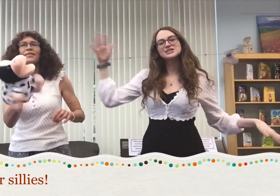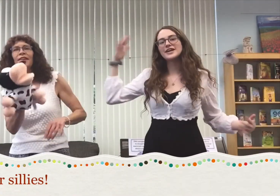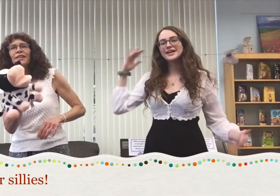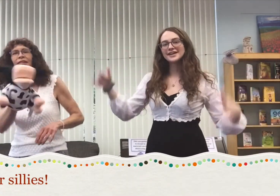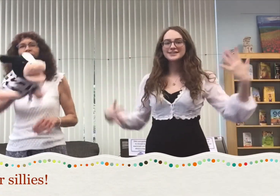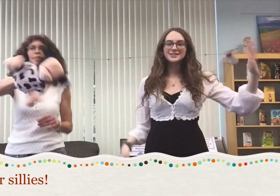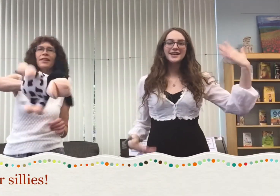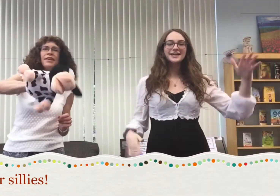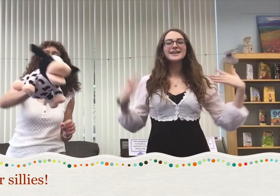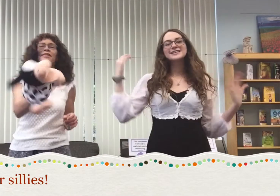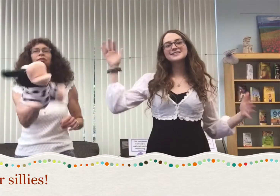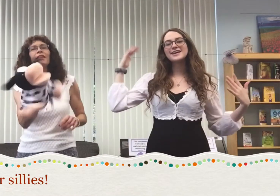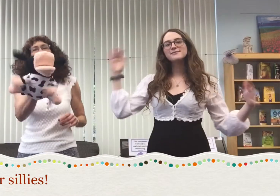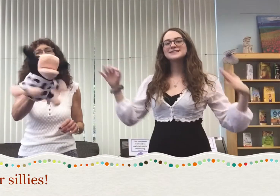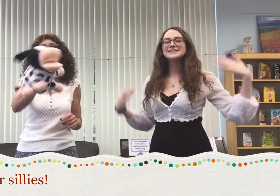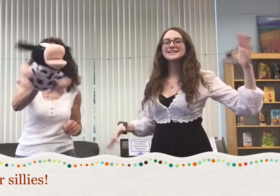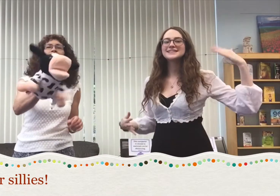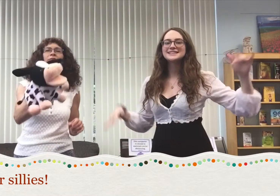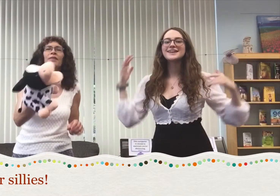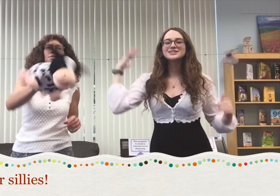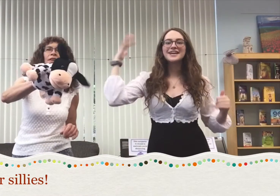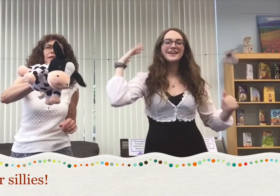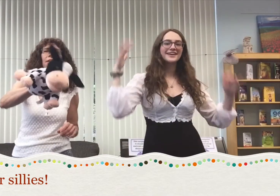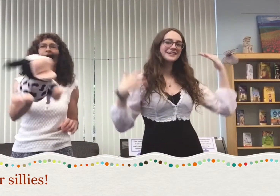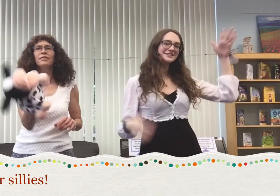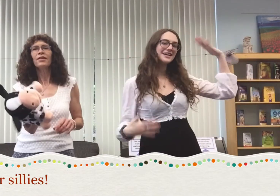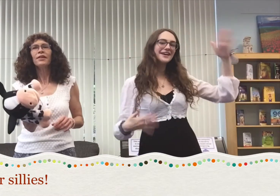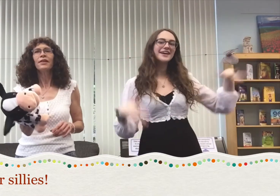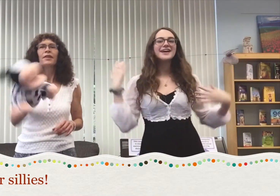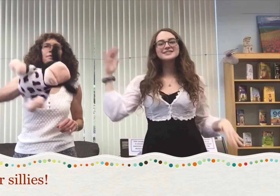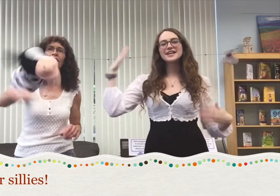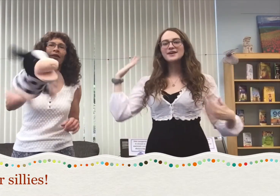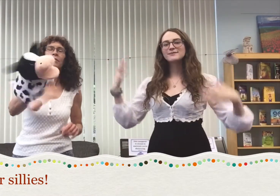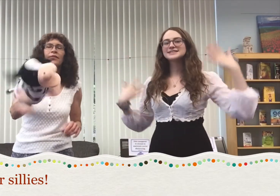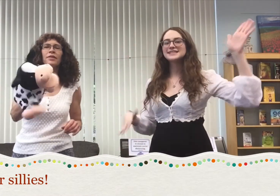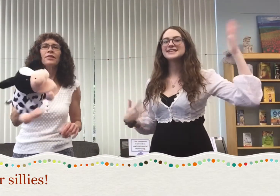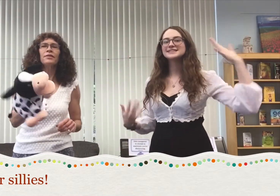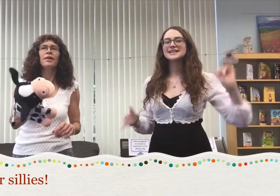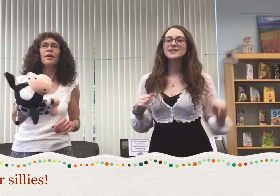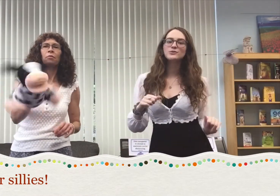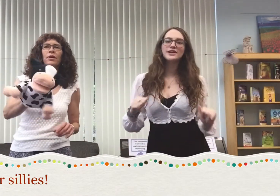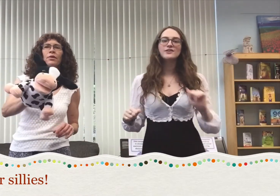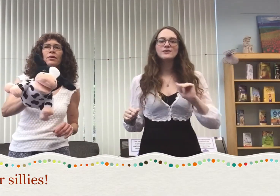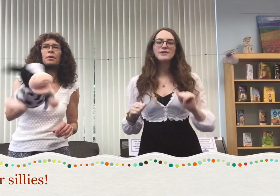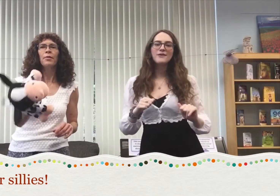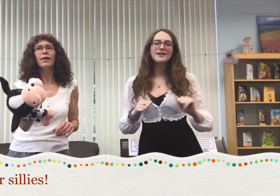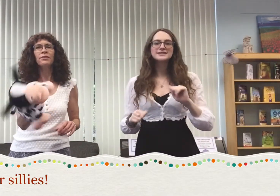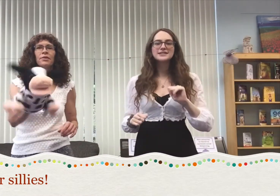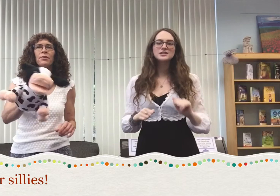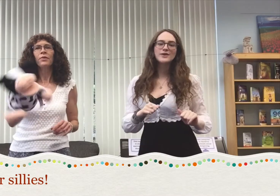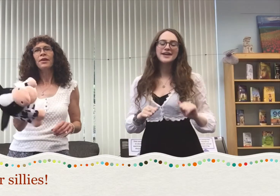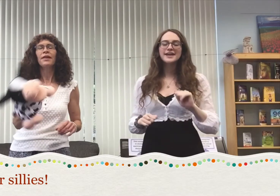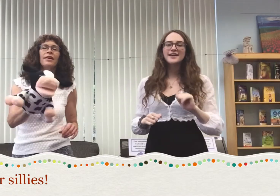shake, shake, shake my sillies out, shake, shake, shake my sillies out and wiggle my waggles away!